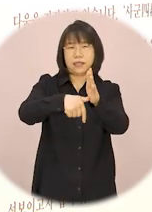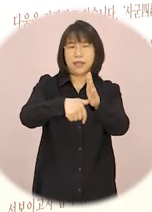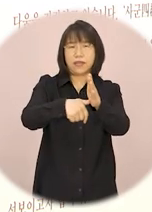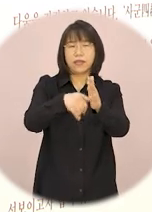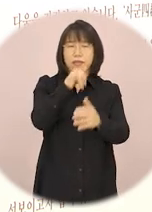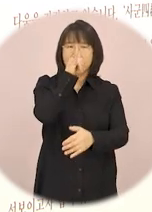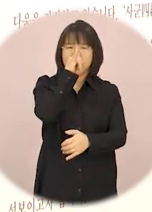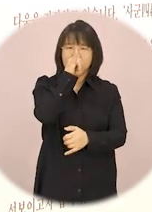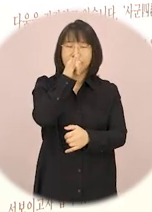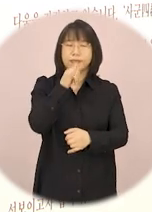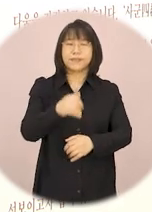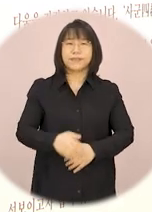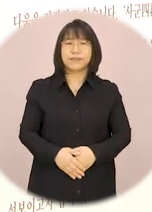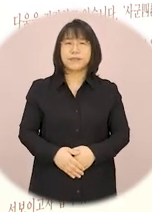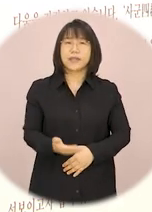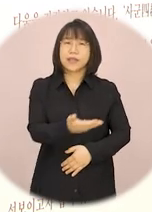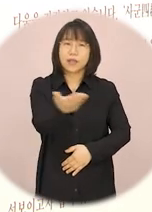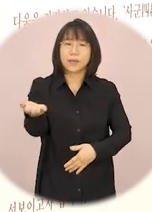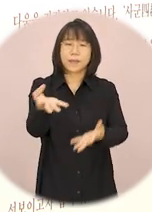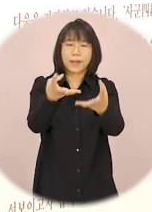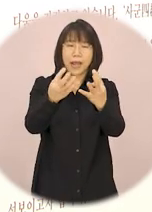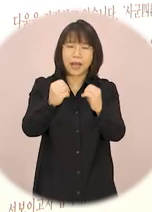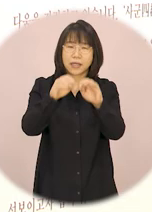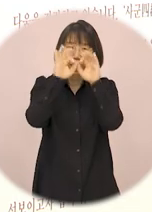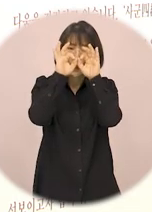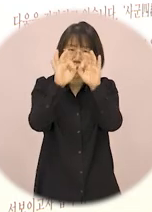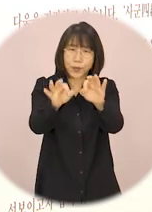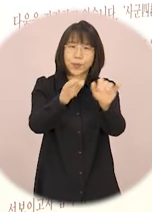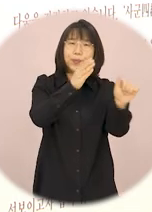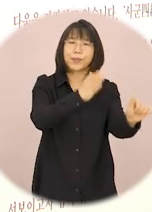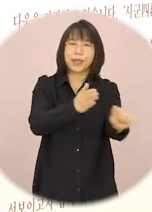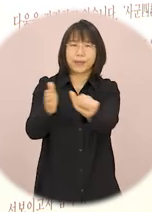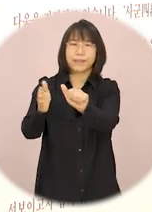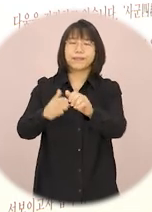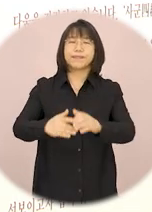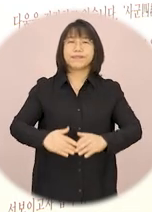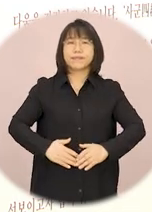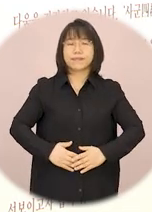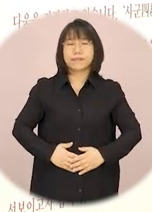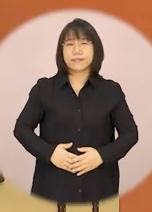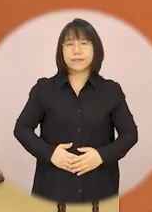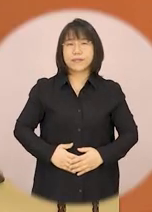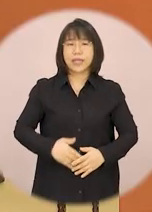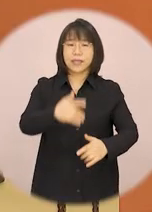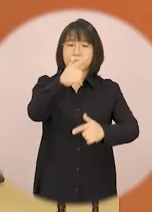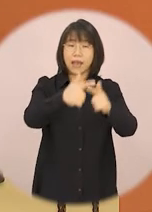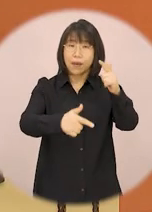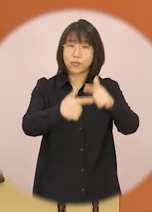with exhibition artists, so please watch it.